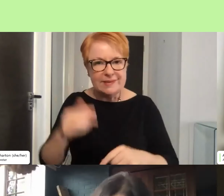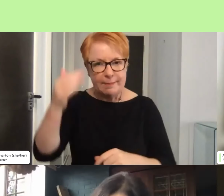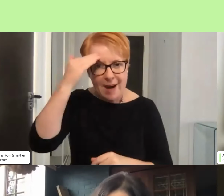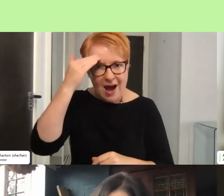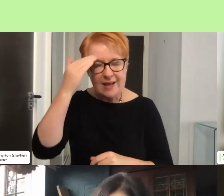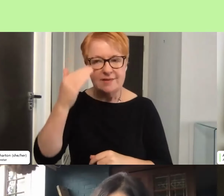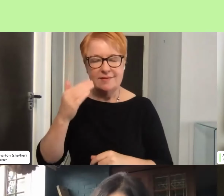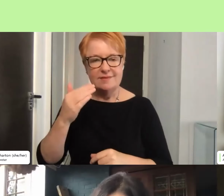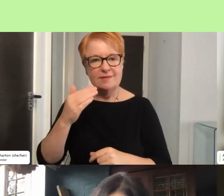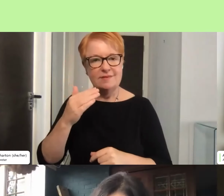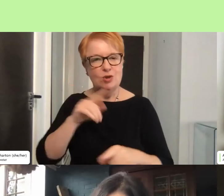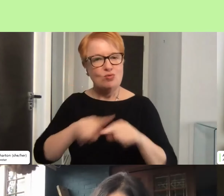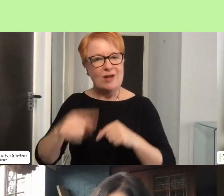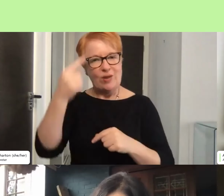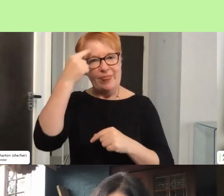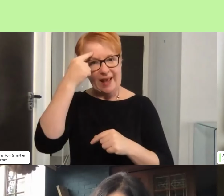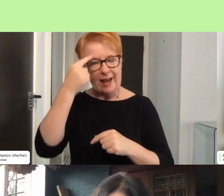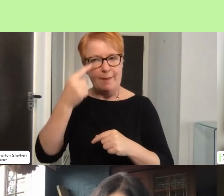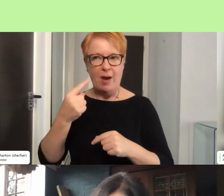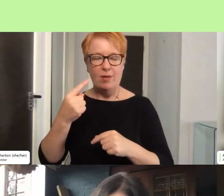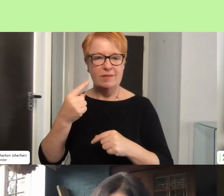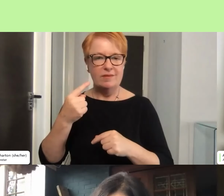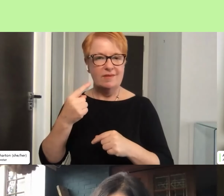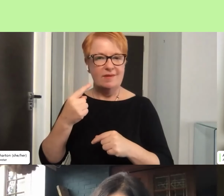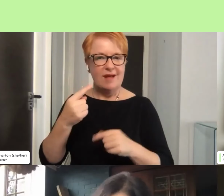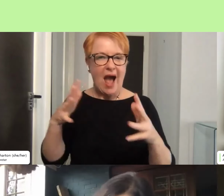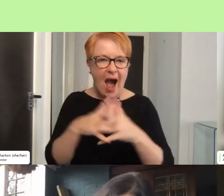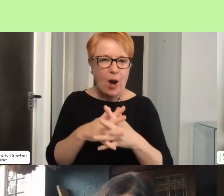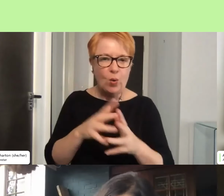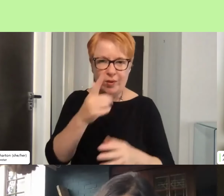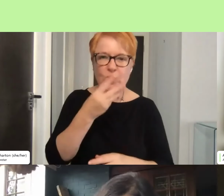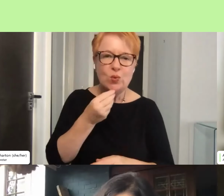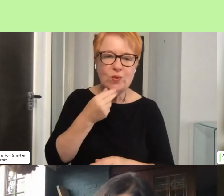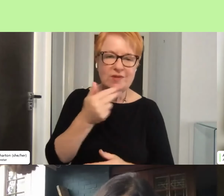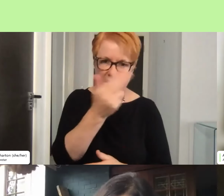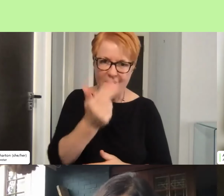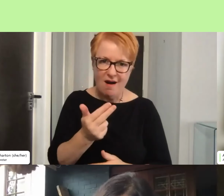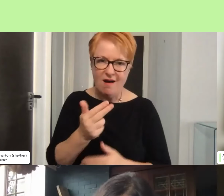But then in the product I showed, it's so much more about like,